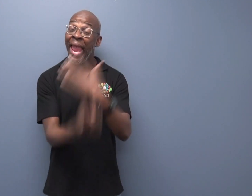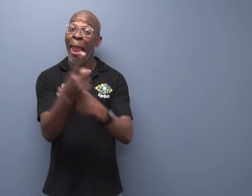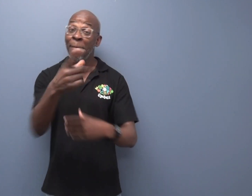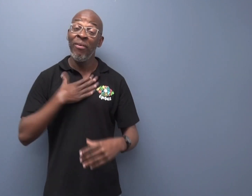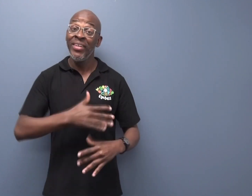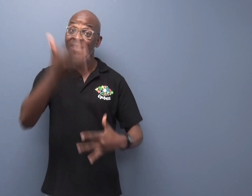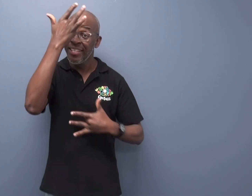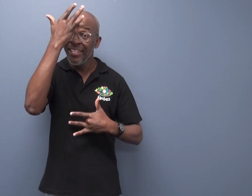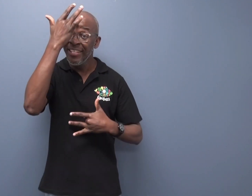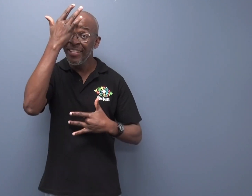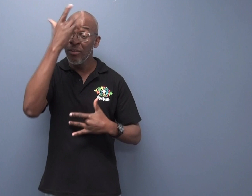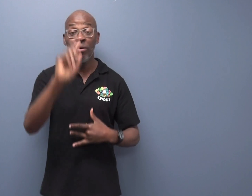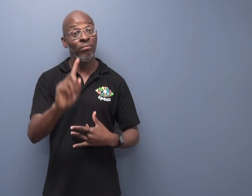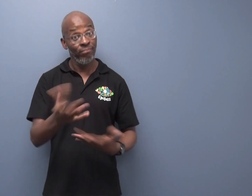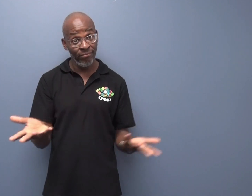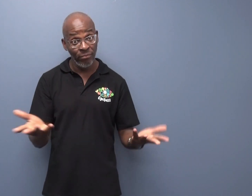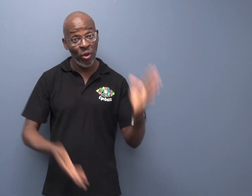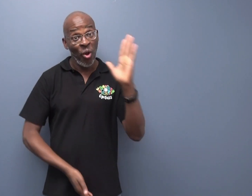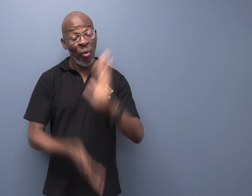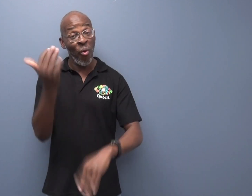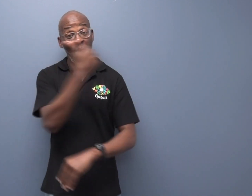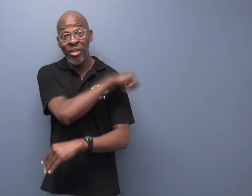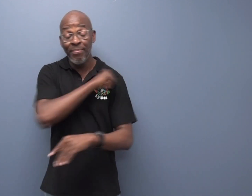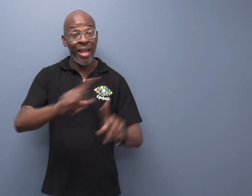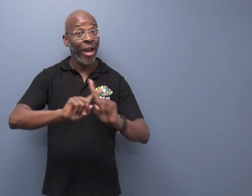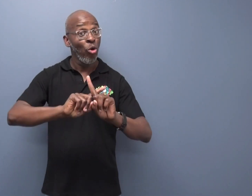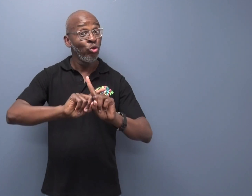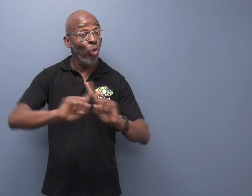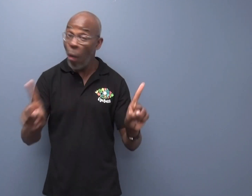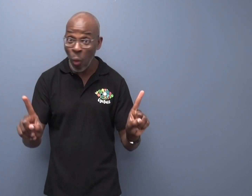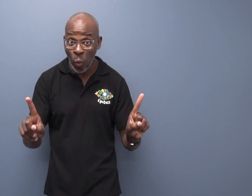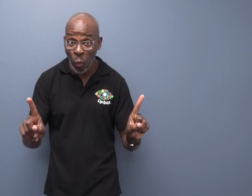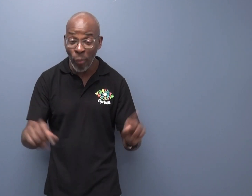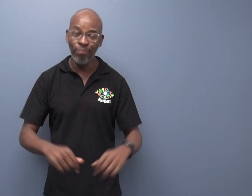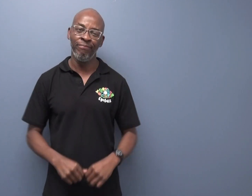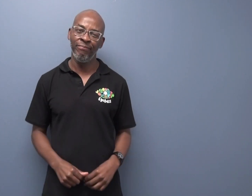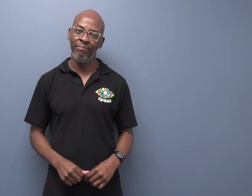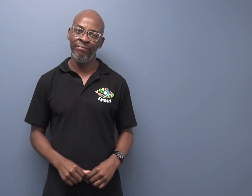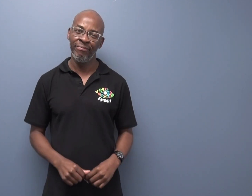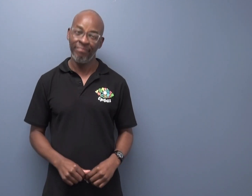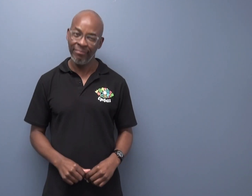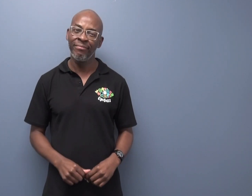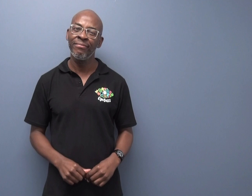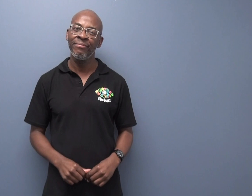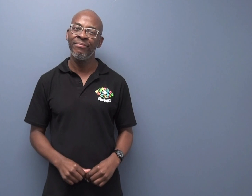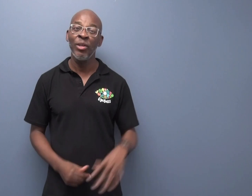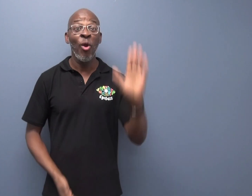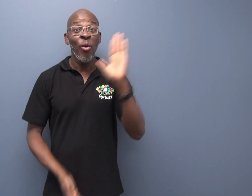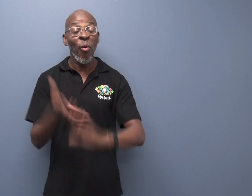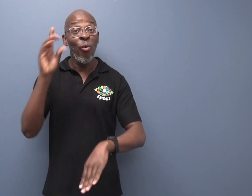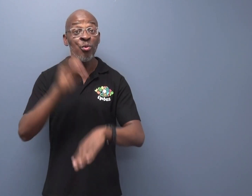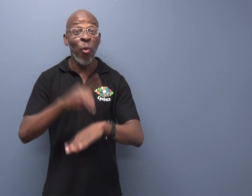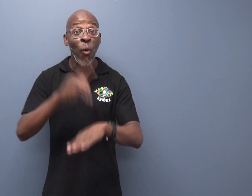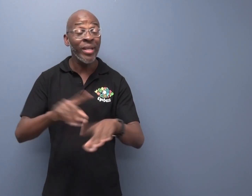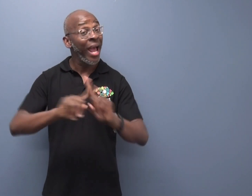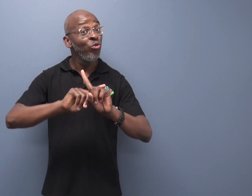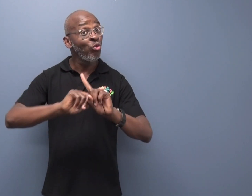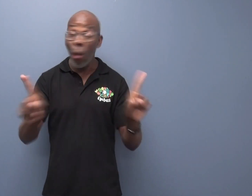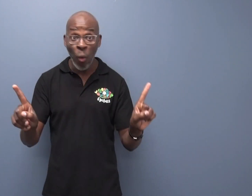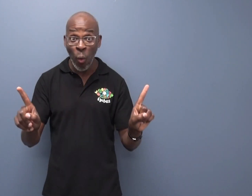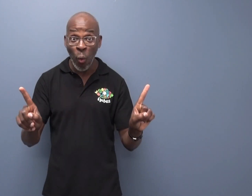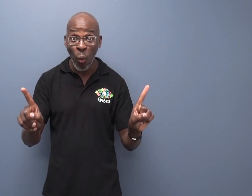If you feel sick, do not go to the hospital. Do not go to the doctor.